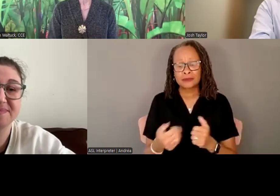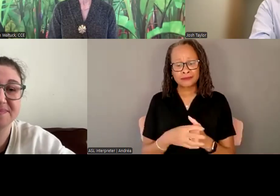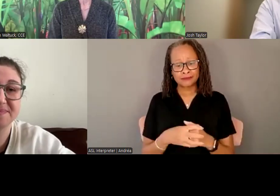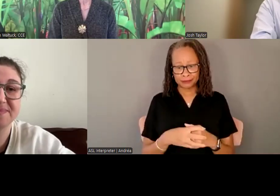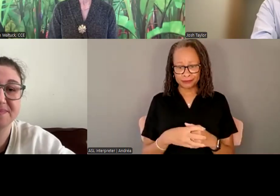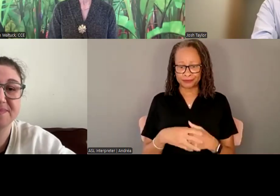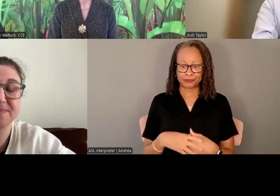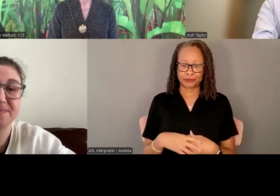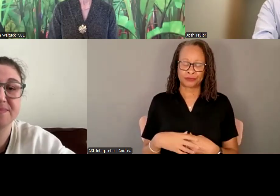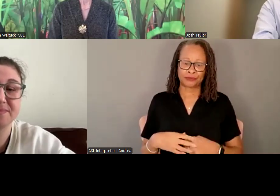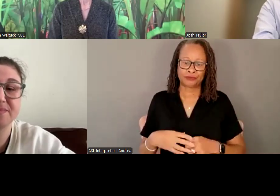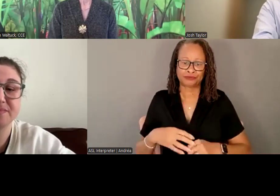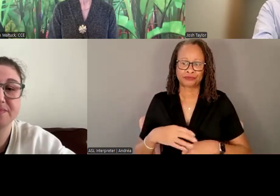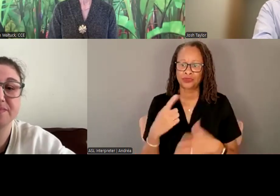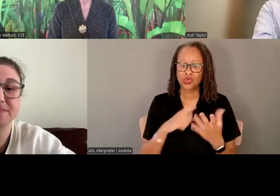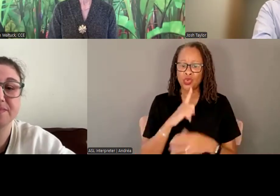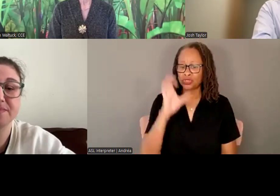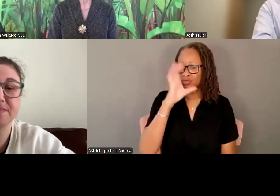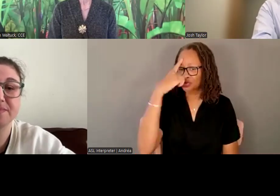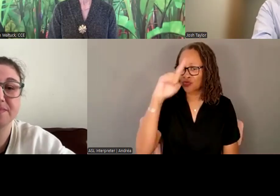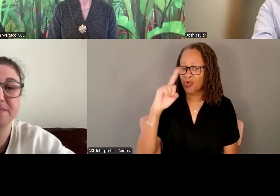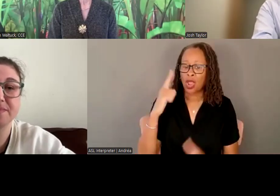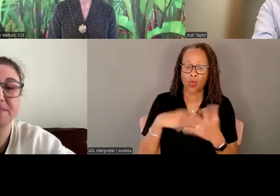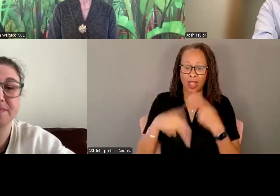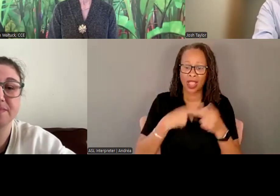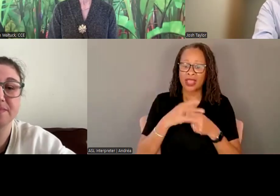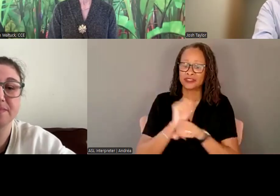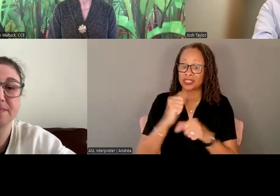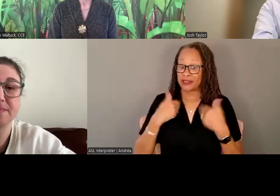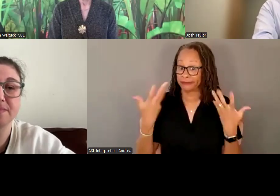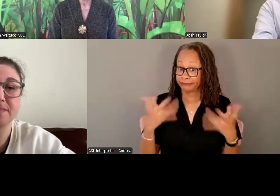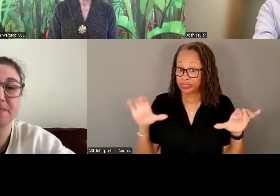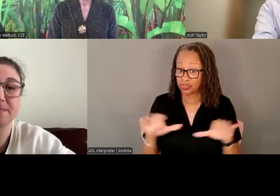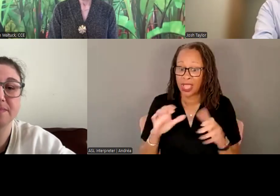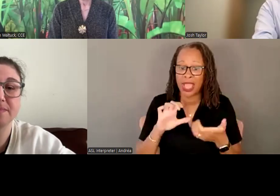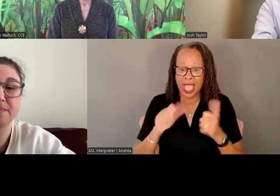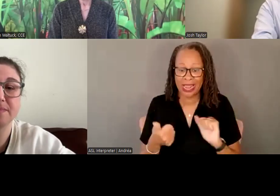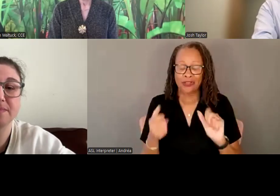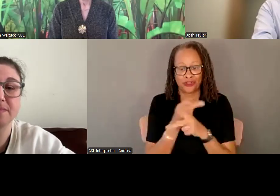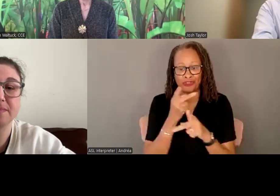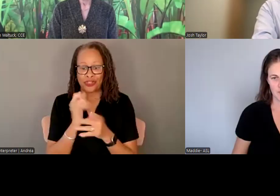I mean, what are you looking for? What kind of jobs have they done? And how are you trying to figuring out that those are matches?